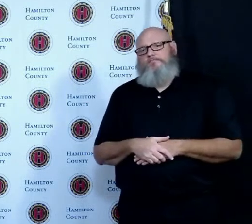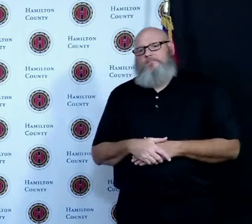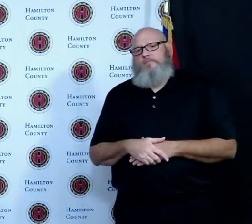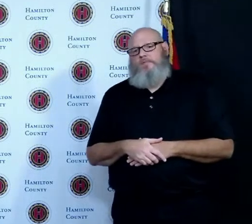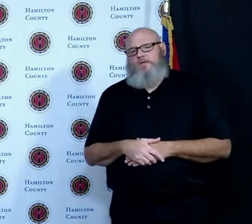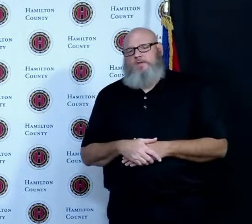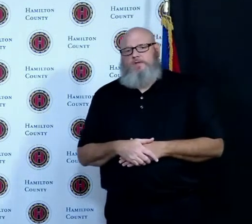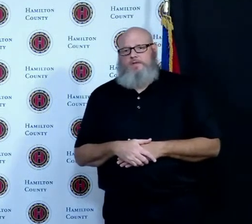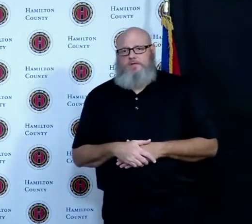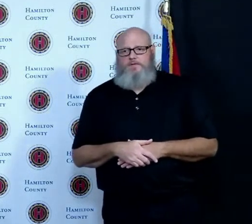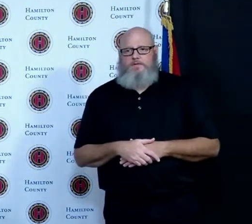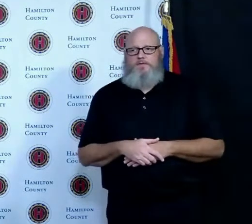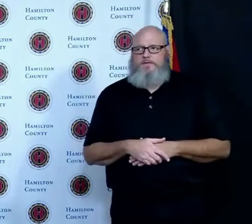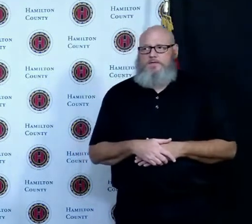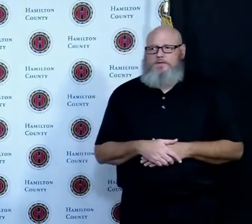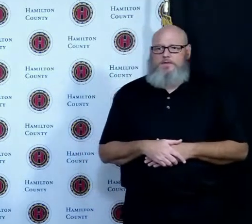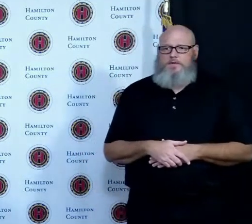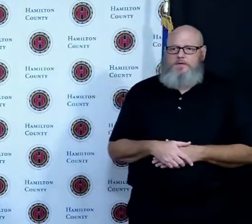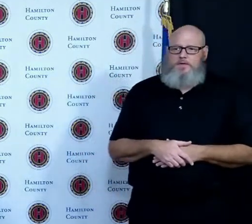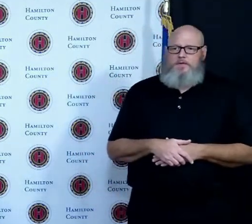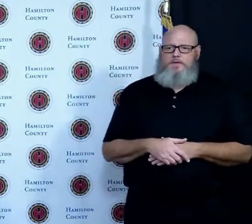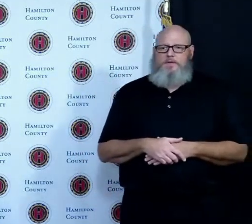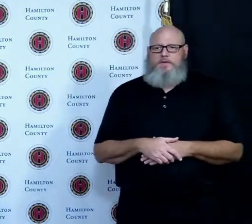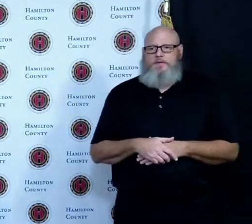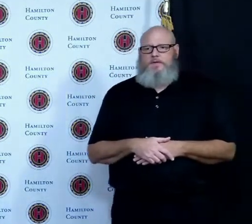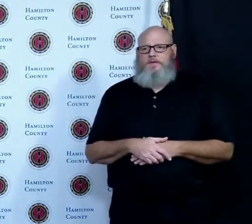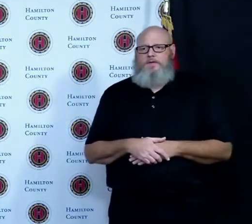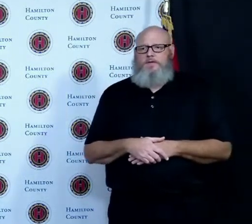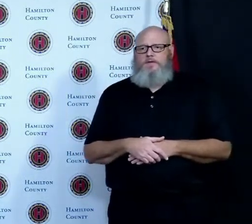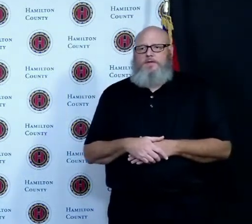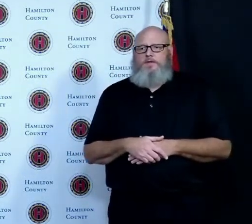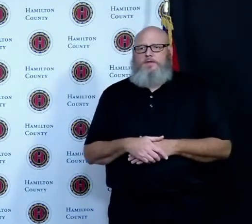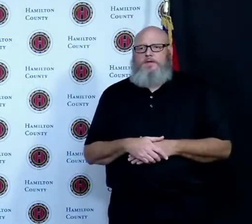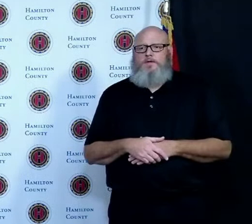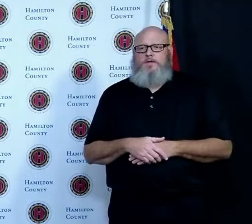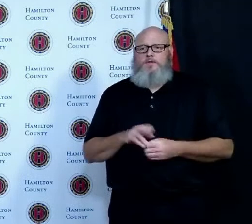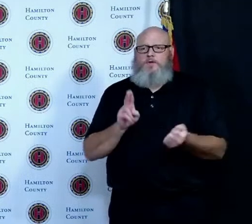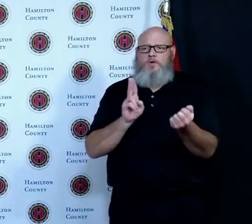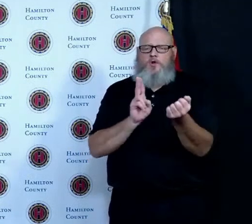speak to why there's been resistance at nursing homes to to from workers to get this vaccine